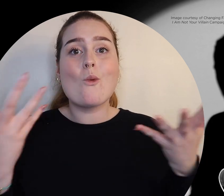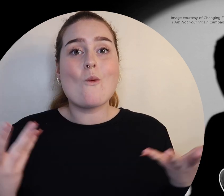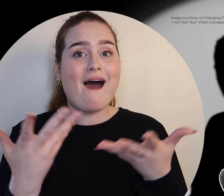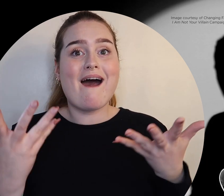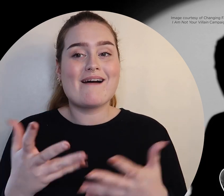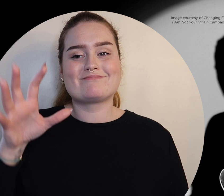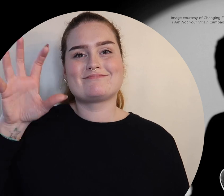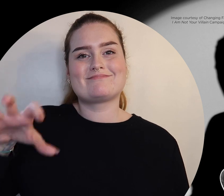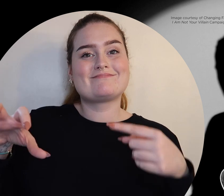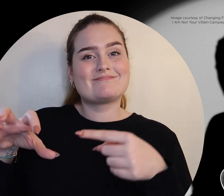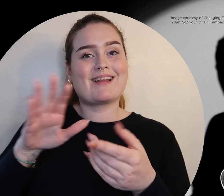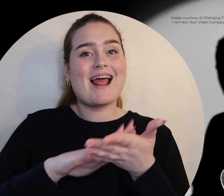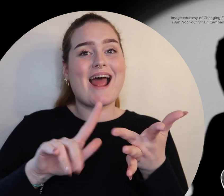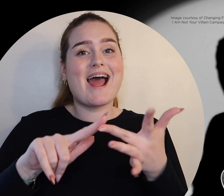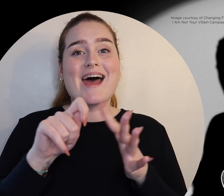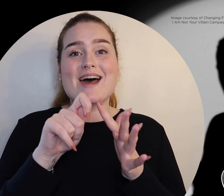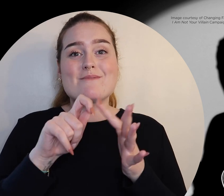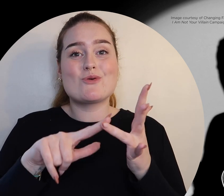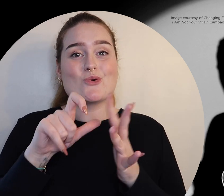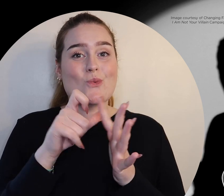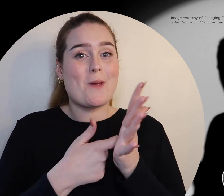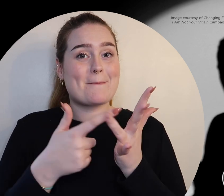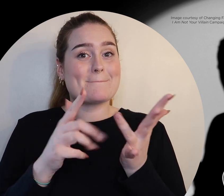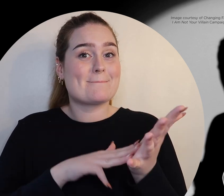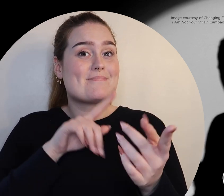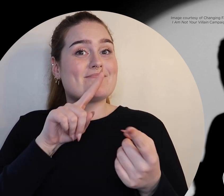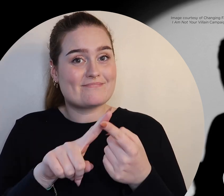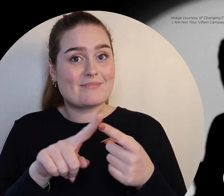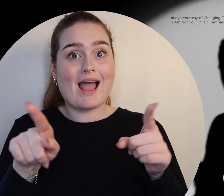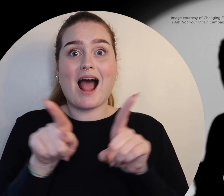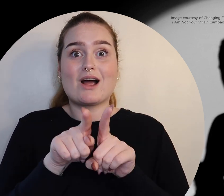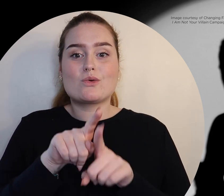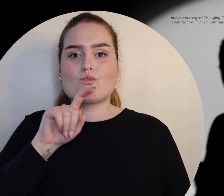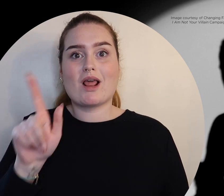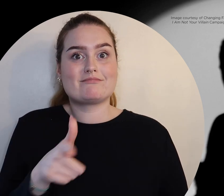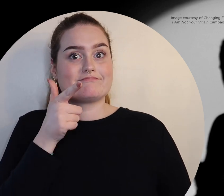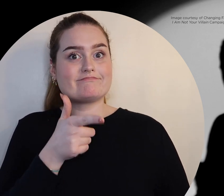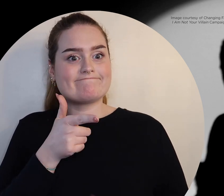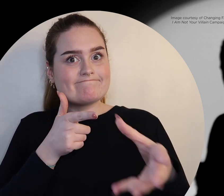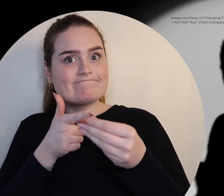The talk will take place at the Hippodrome and will be live-streamed for audiences to watch online.